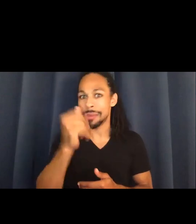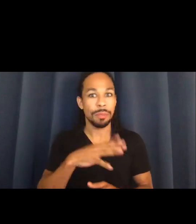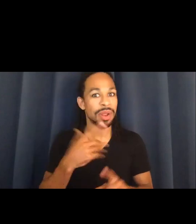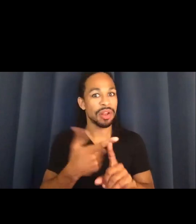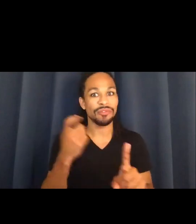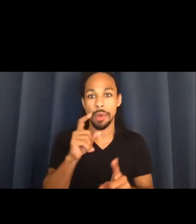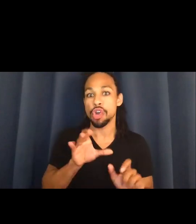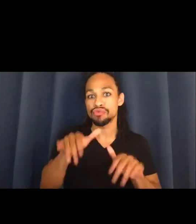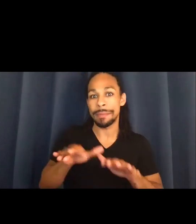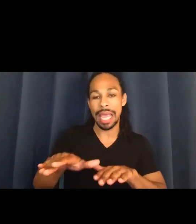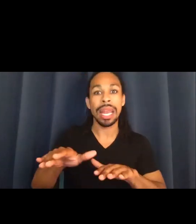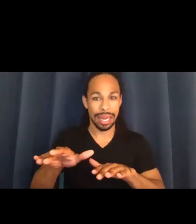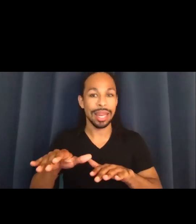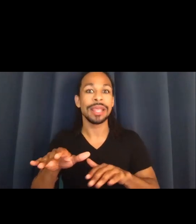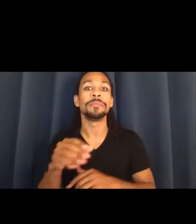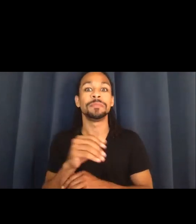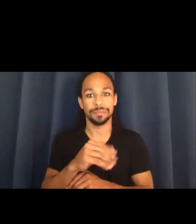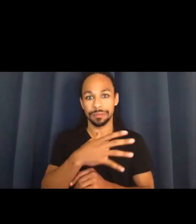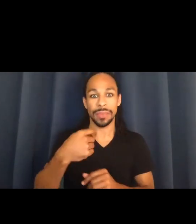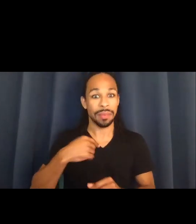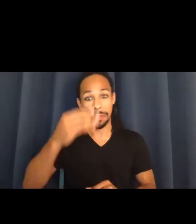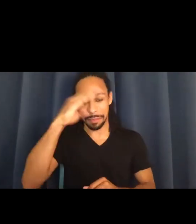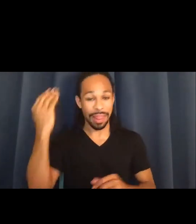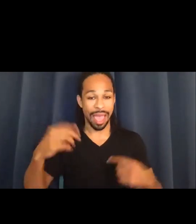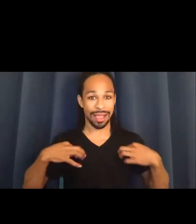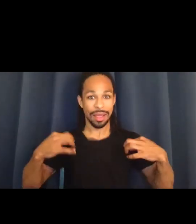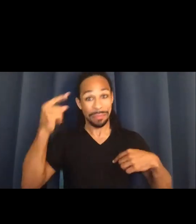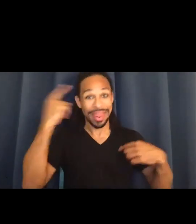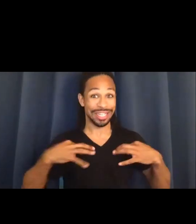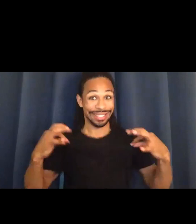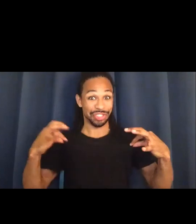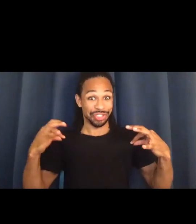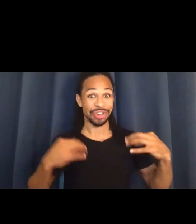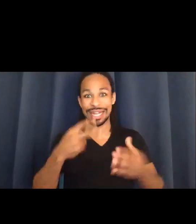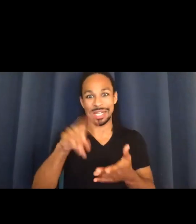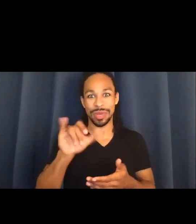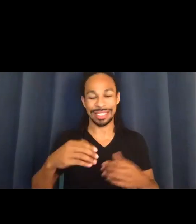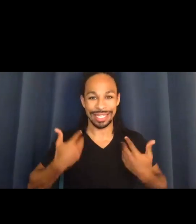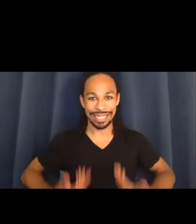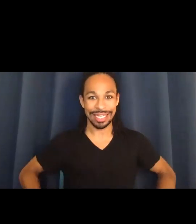wearing a black Dance/NYC tee shirt and dangly earrings. I'm brown skinned with an auburn afro and my background